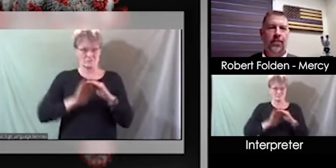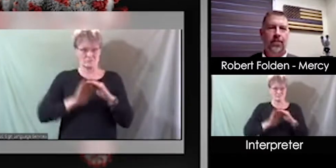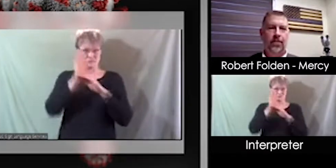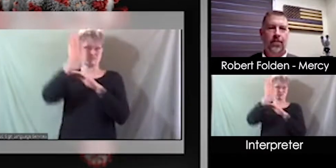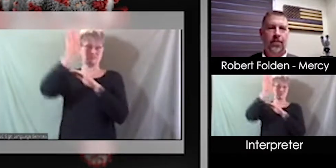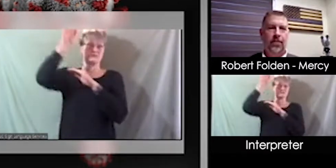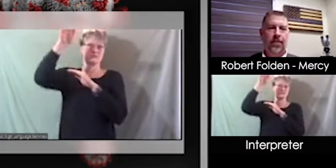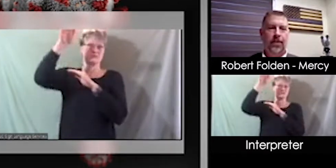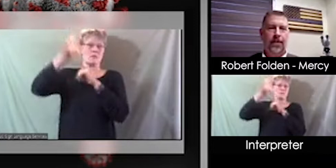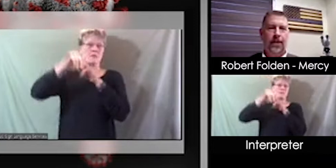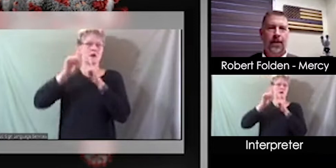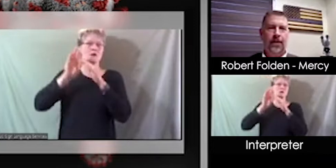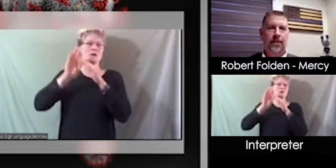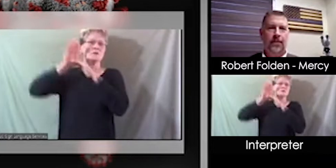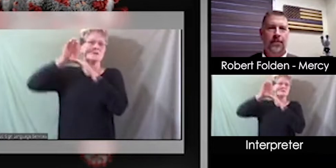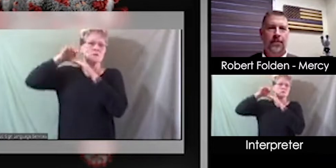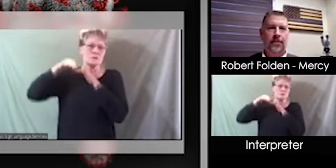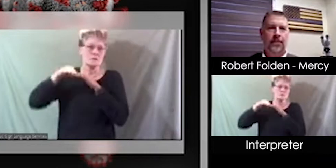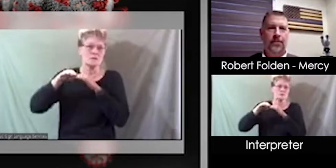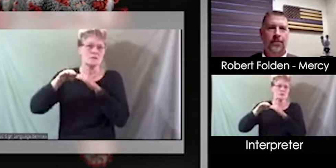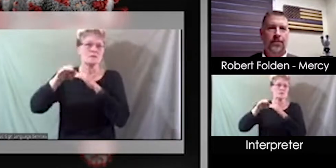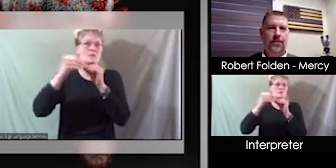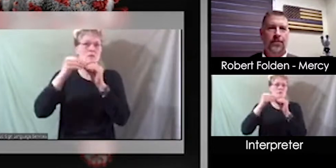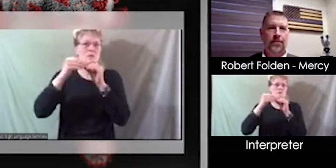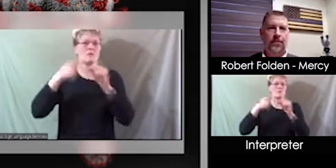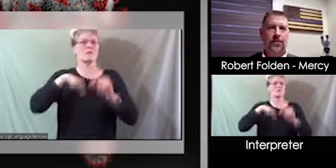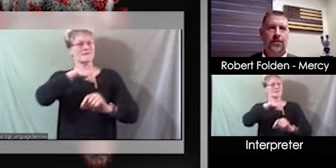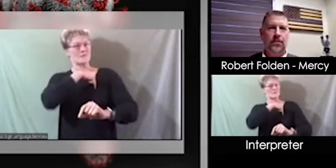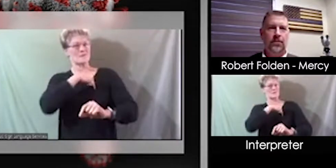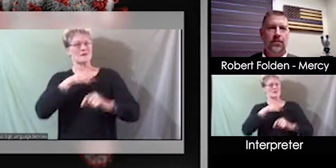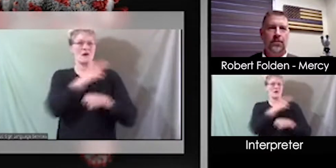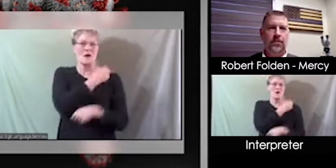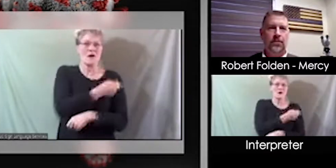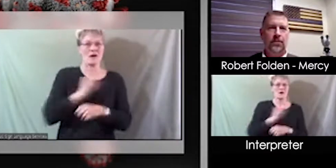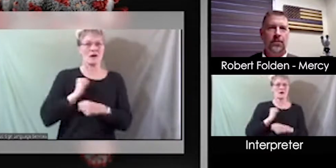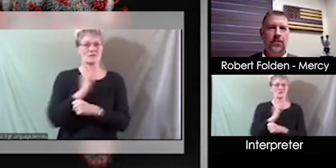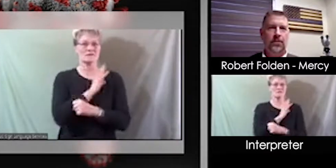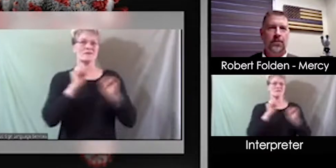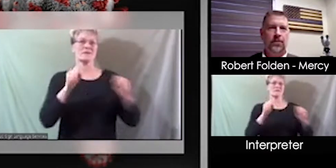meet that need. Alight, thank you Dr. Ramstrom. Brandy, do you have anything to